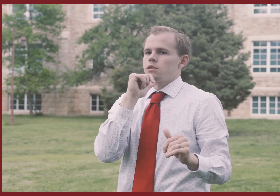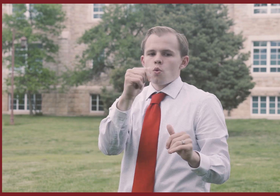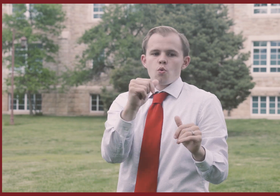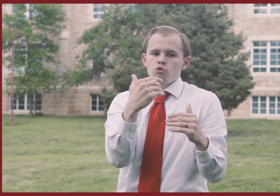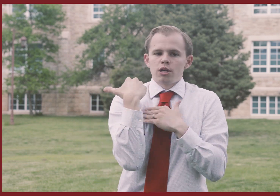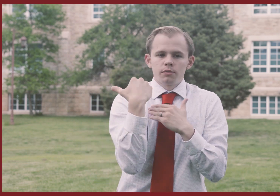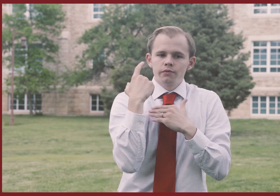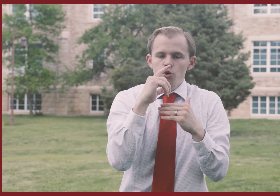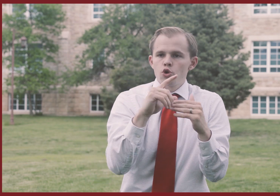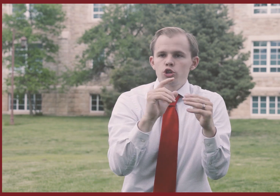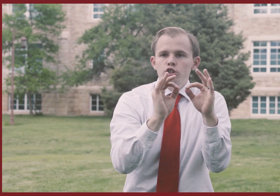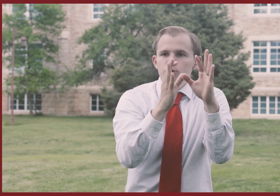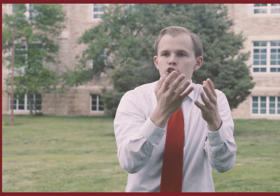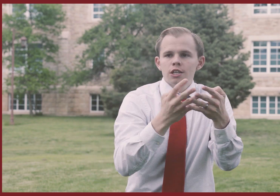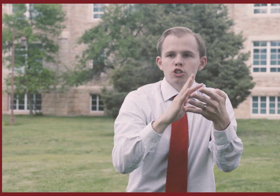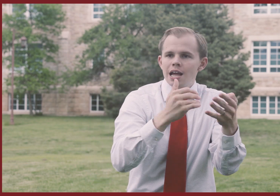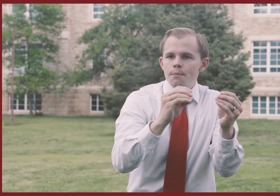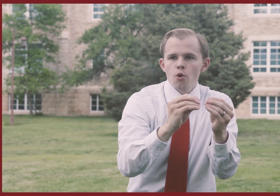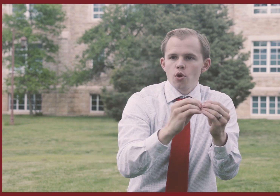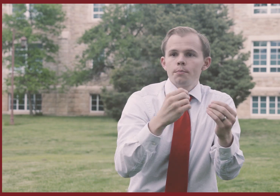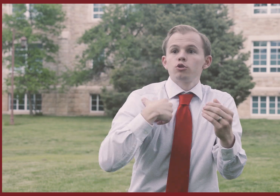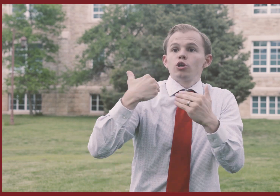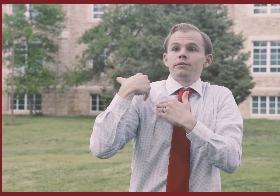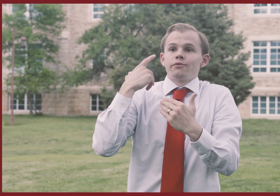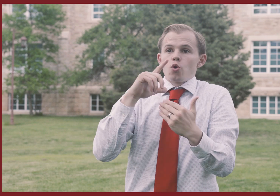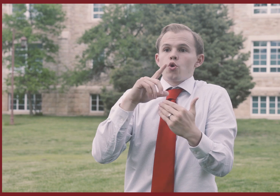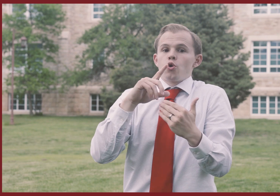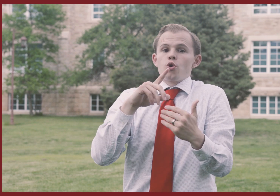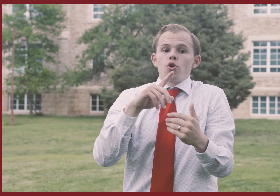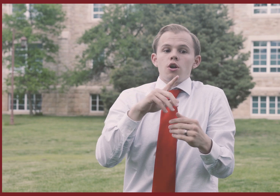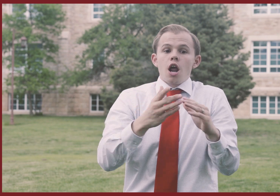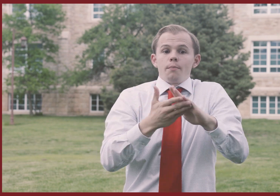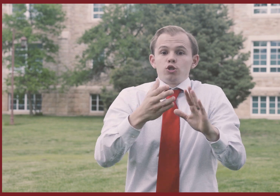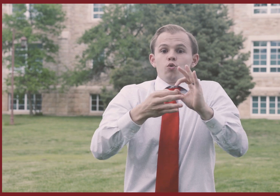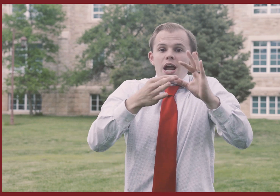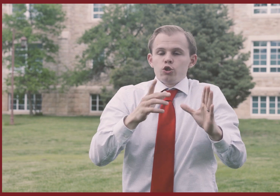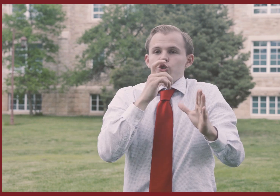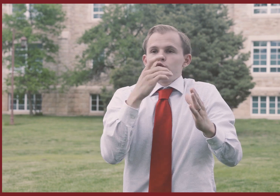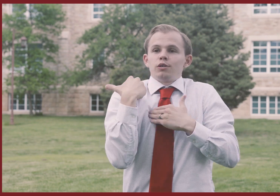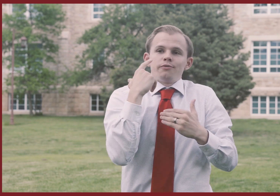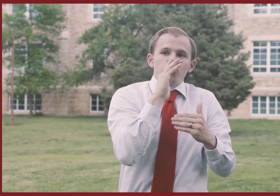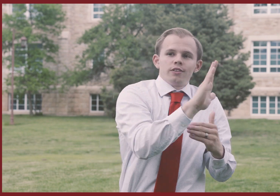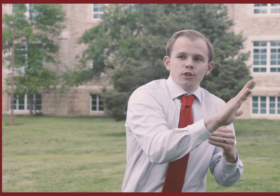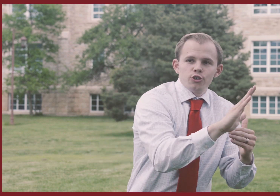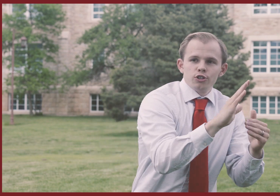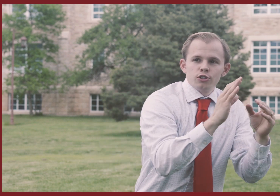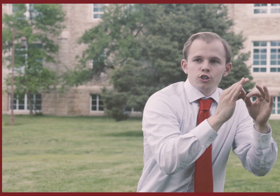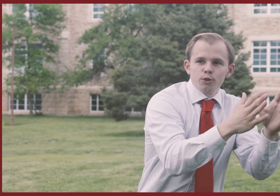responsible for the interpreters' schedule anymore. Now, I'm responsible for the Operations Manager,